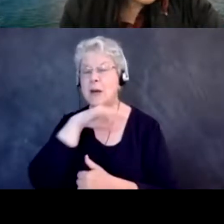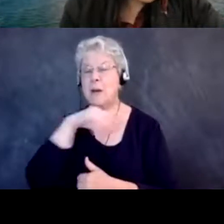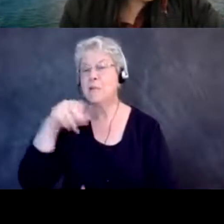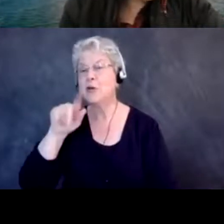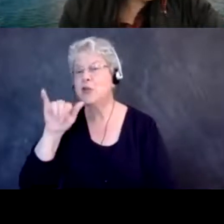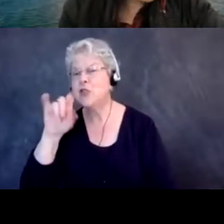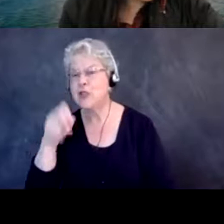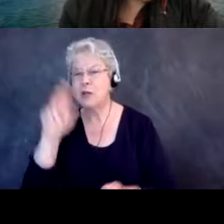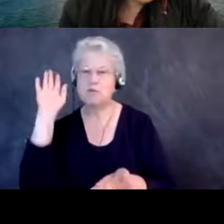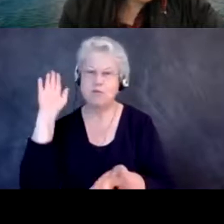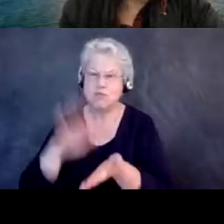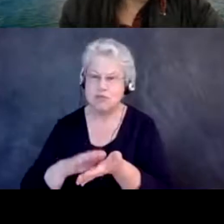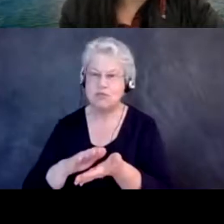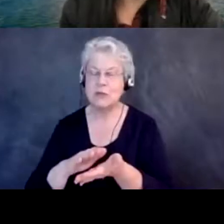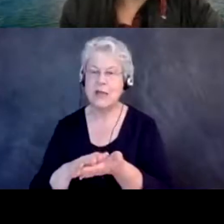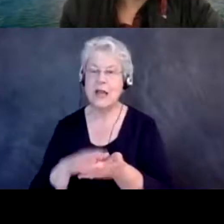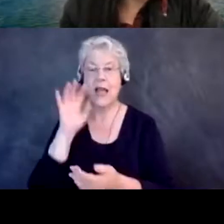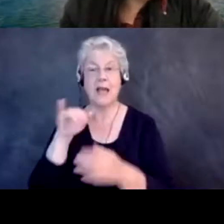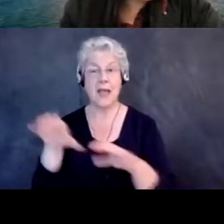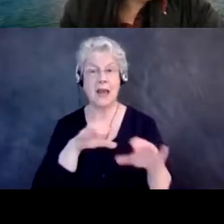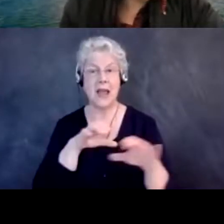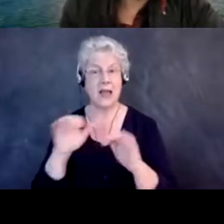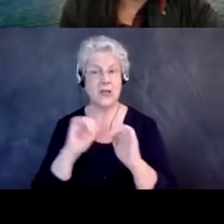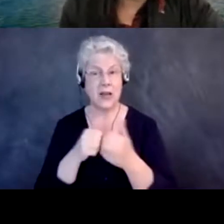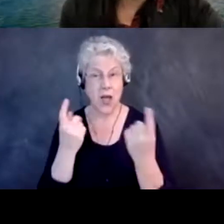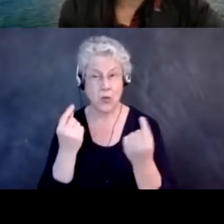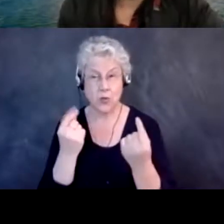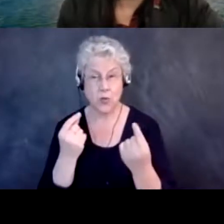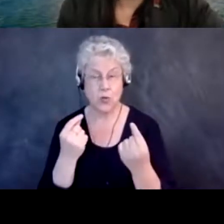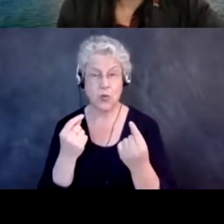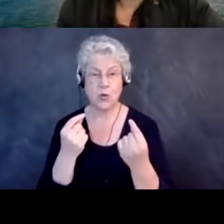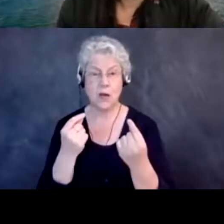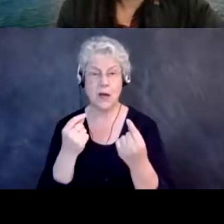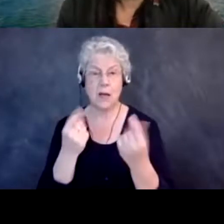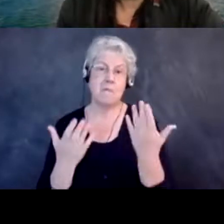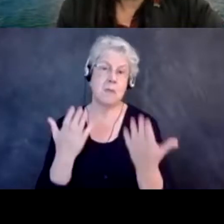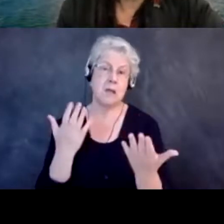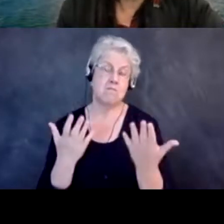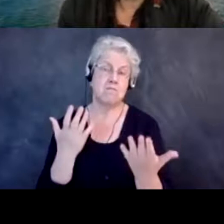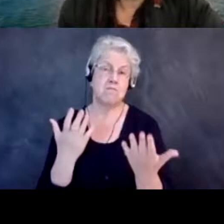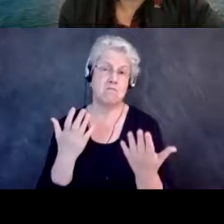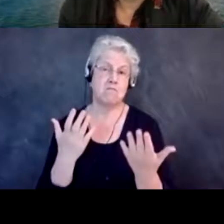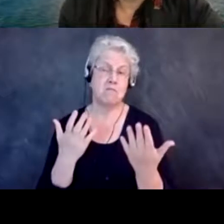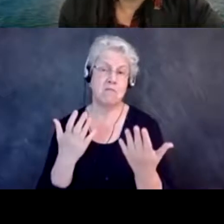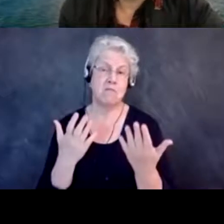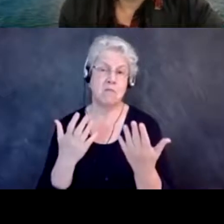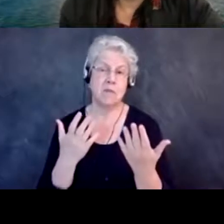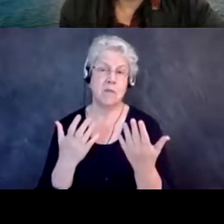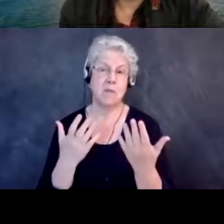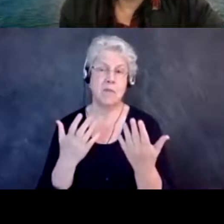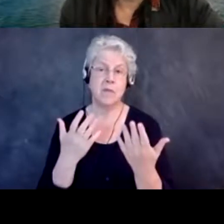and an action that would connect to that would be perhaps, you know, creating a community